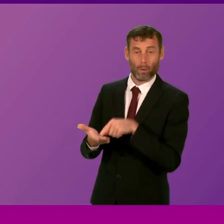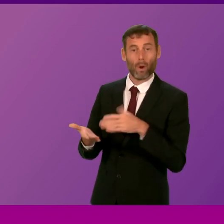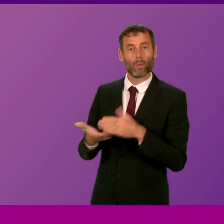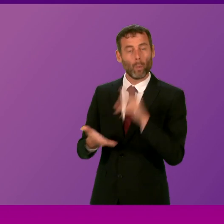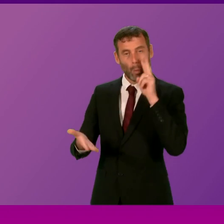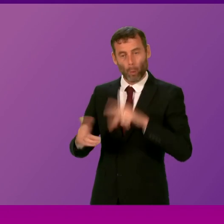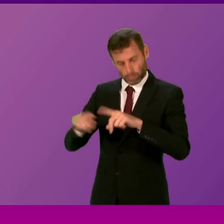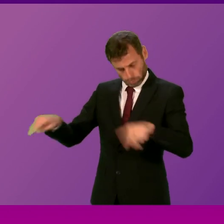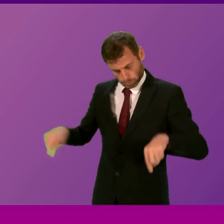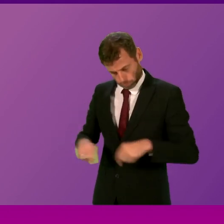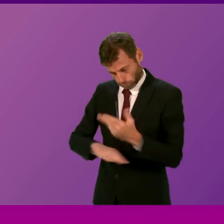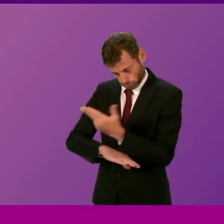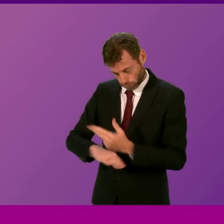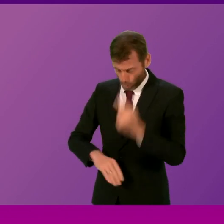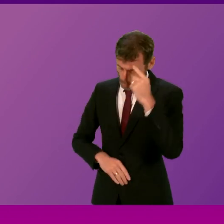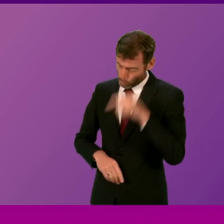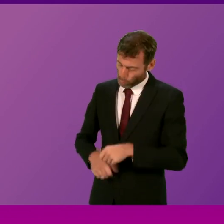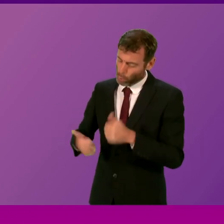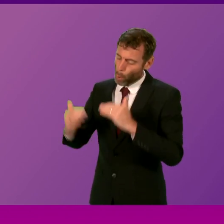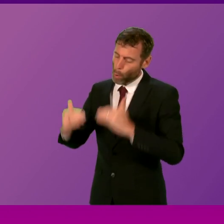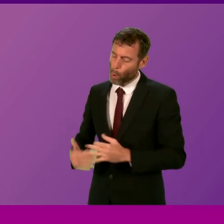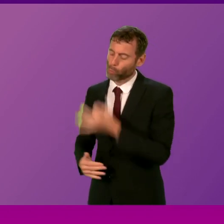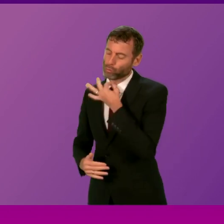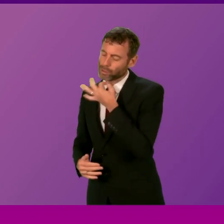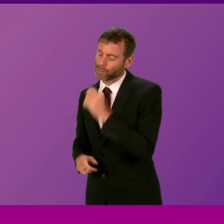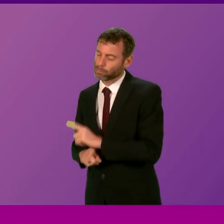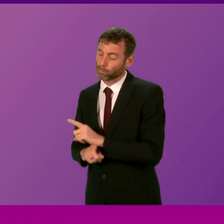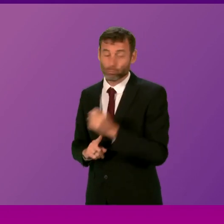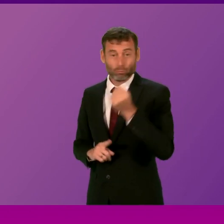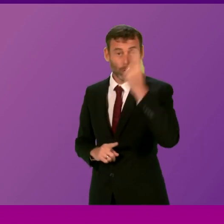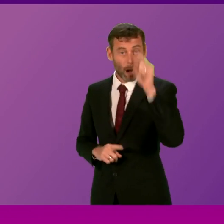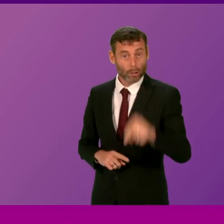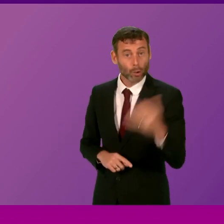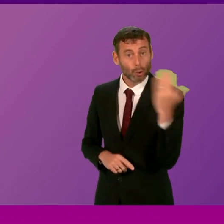because a school beam that was thought to be low risk was then found to be unsound.